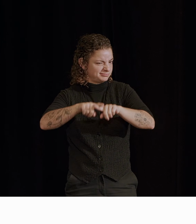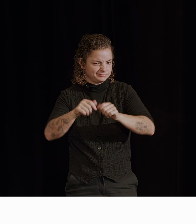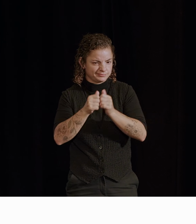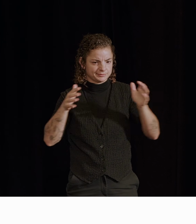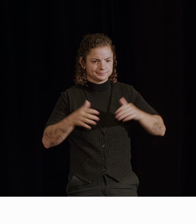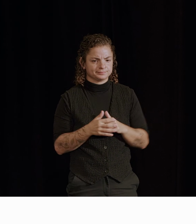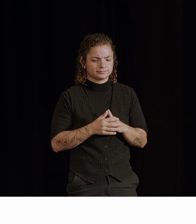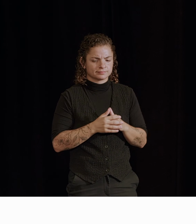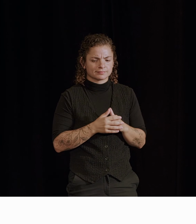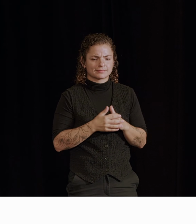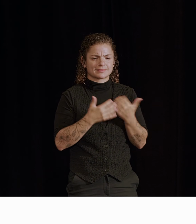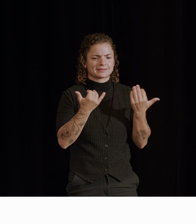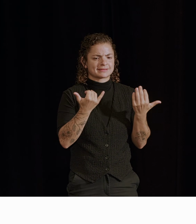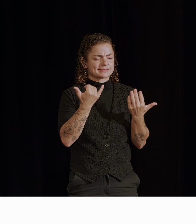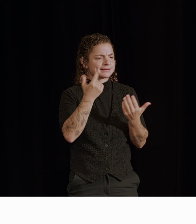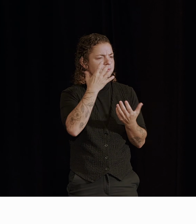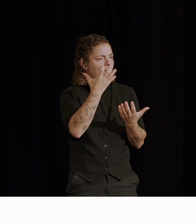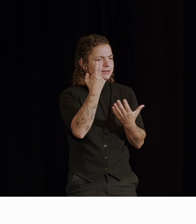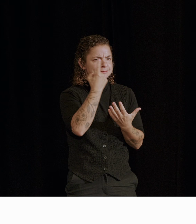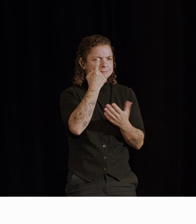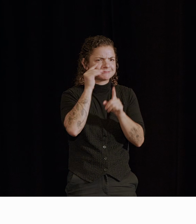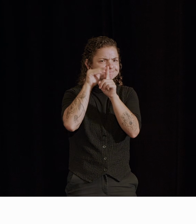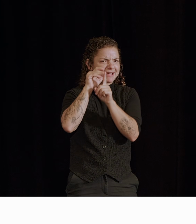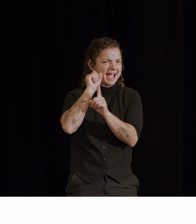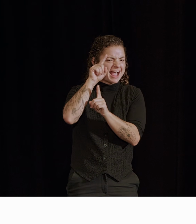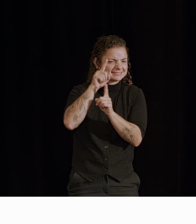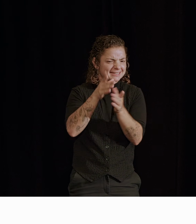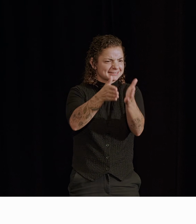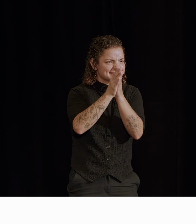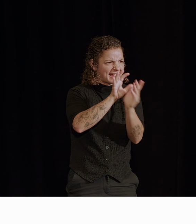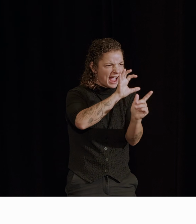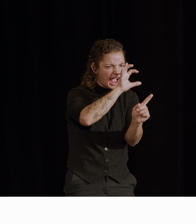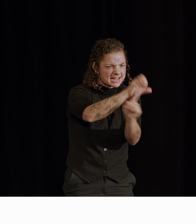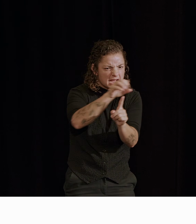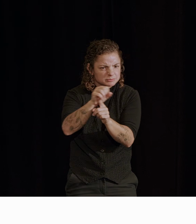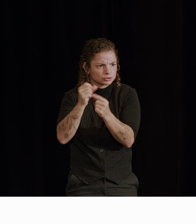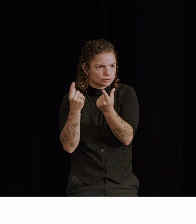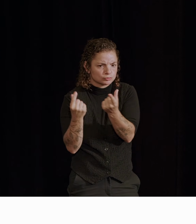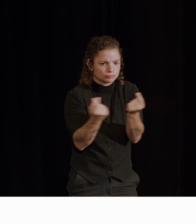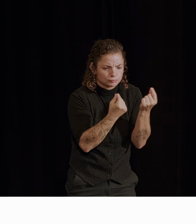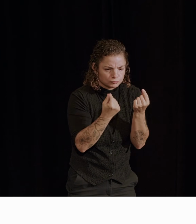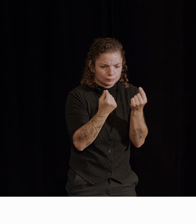receive information, or speak to loved ones without pulling out a phone.